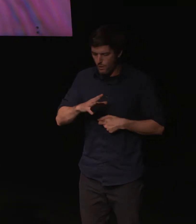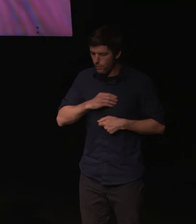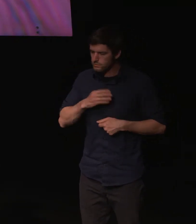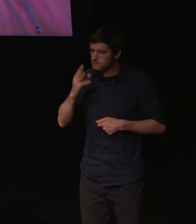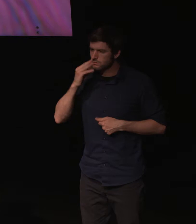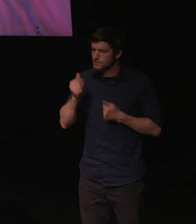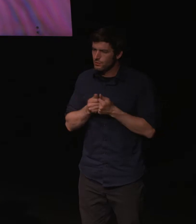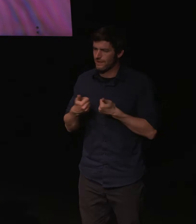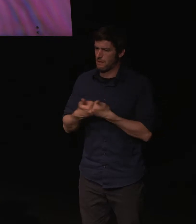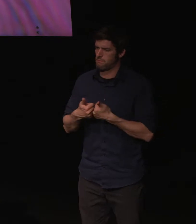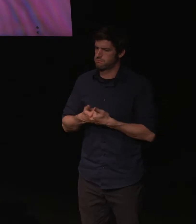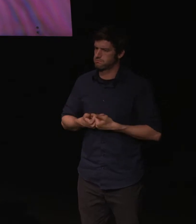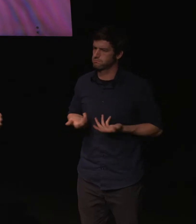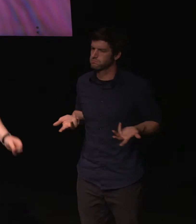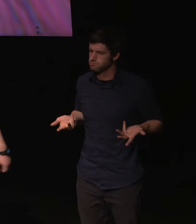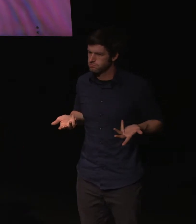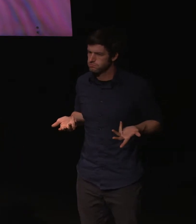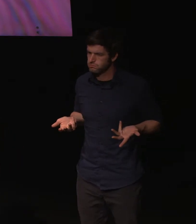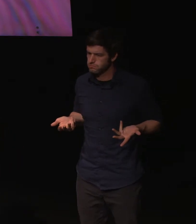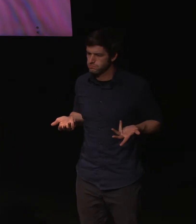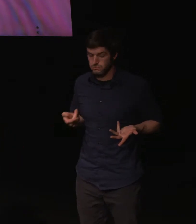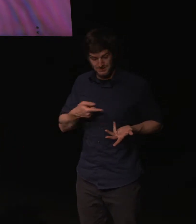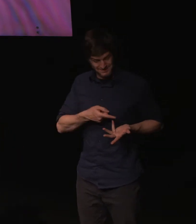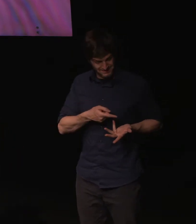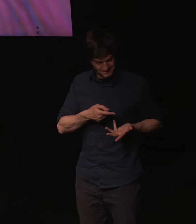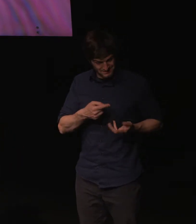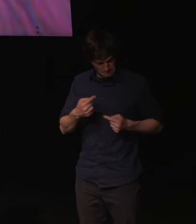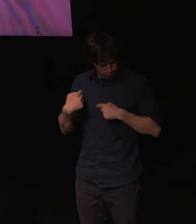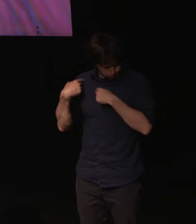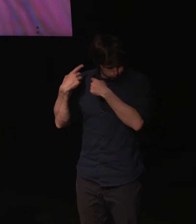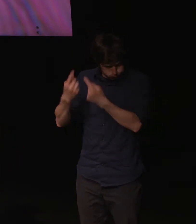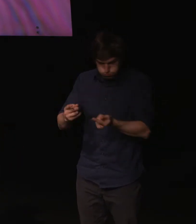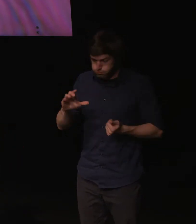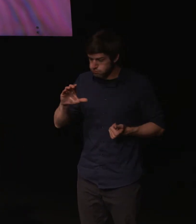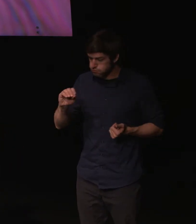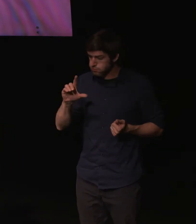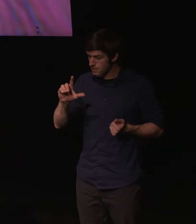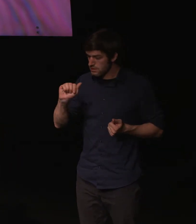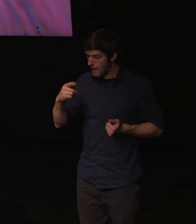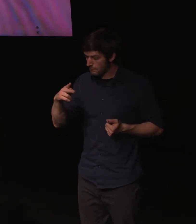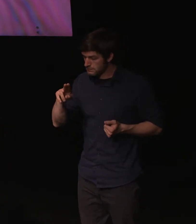This entire journey that we spent on Collapsus I've had to wonder,